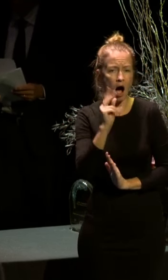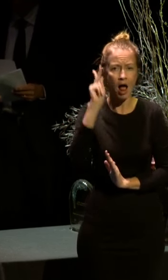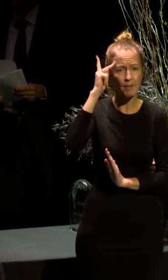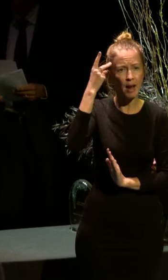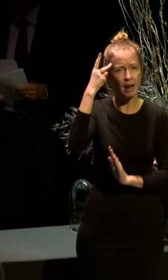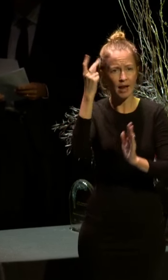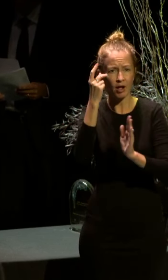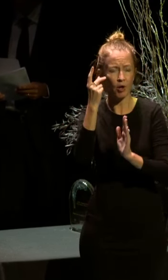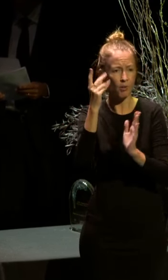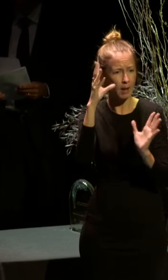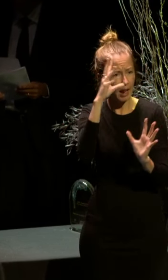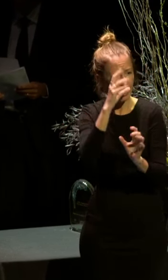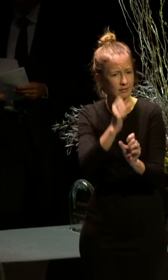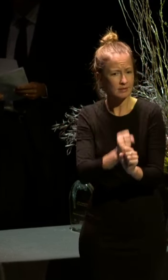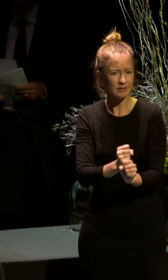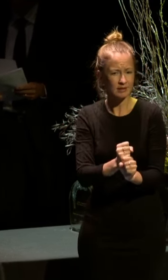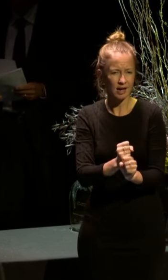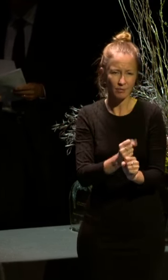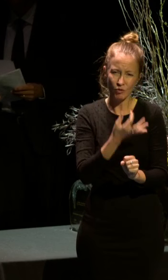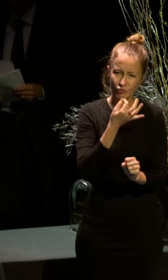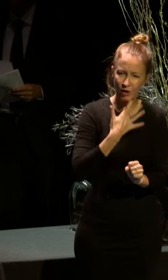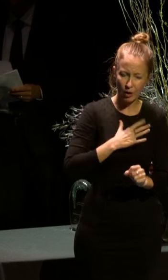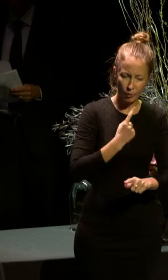but rarely about the music.